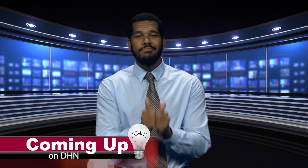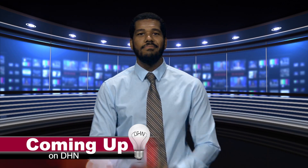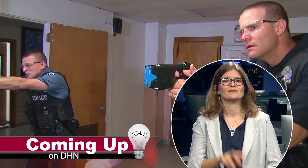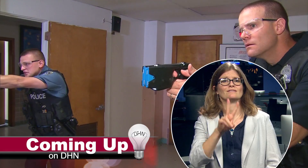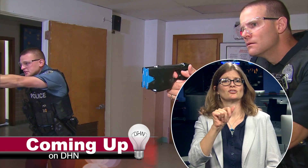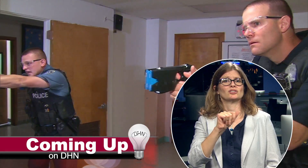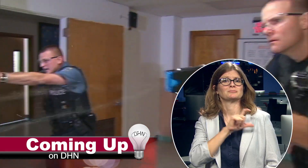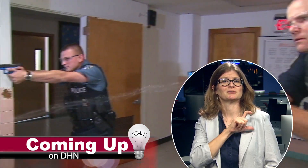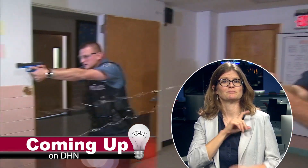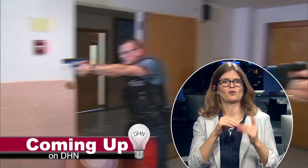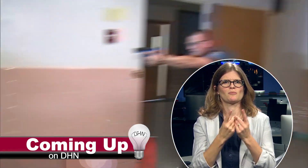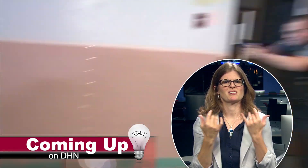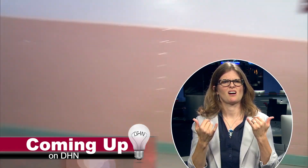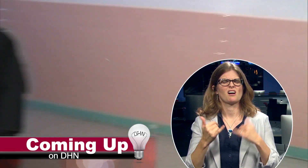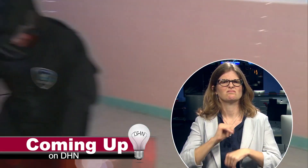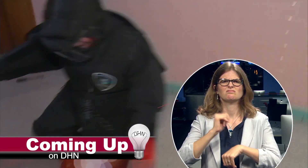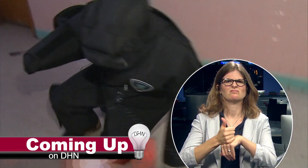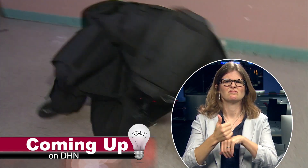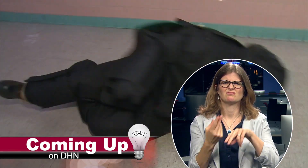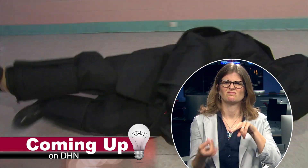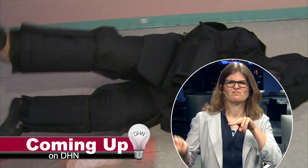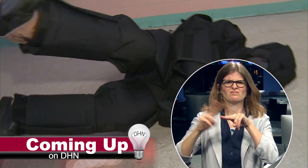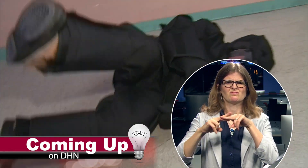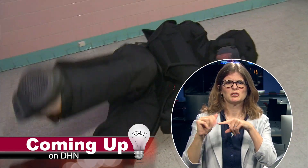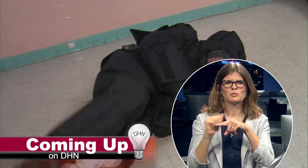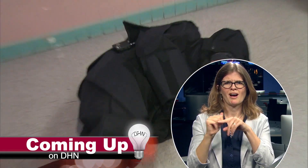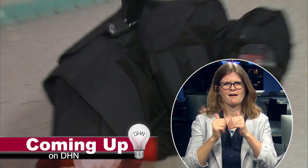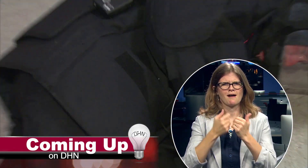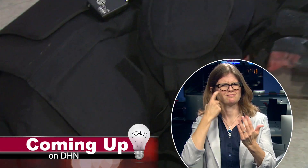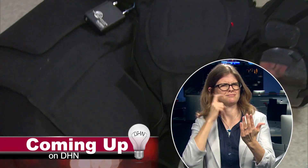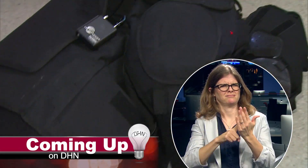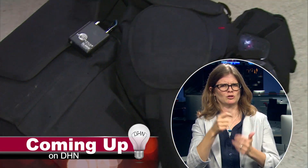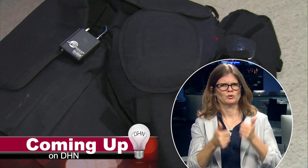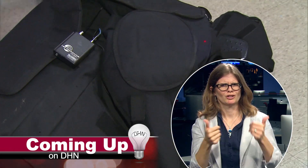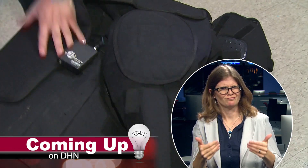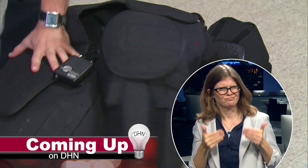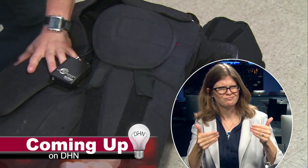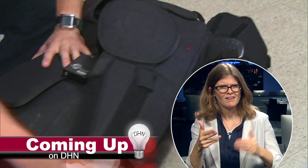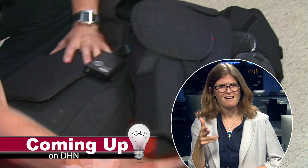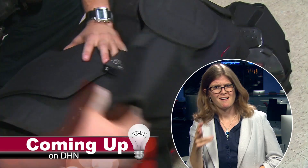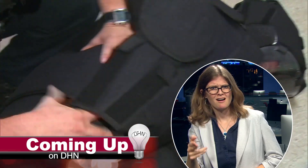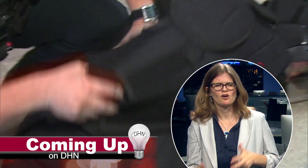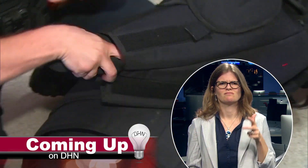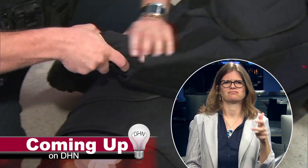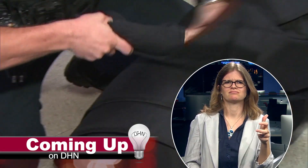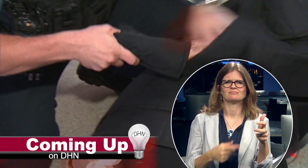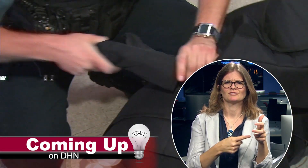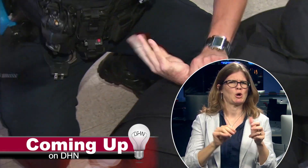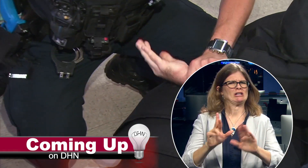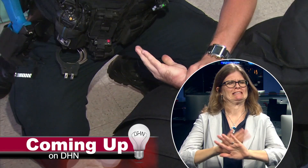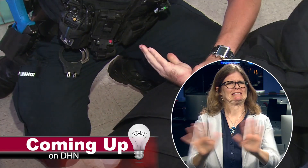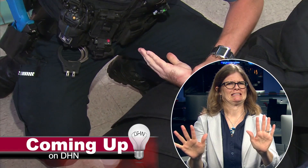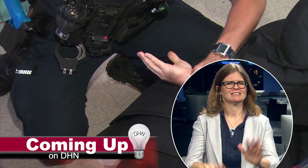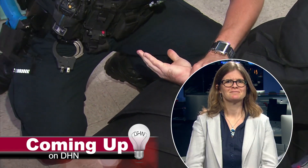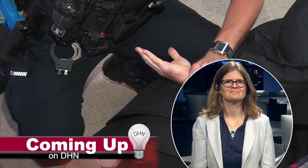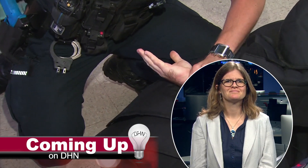A Virginia police department is taking on extra training to know when to use a gun -- and when not to.